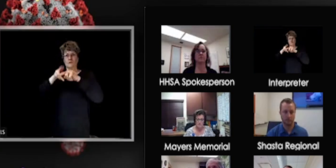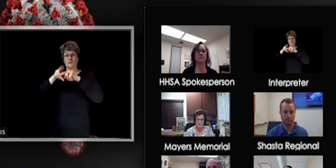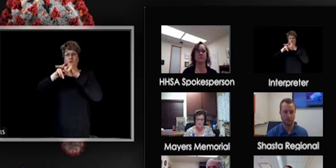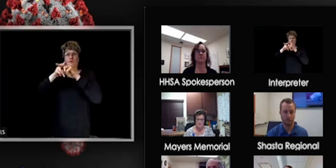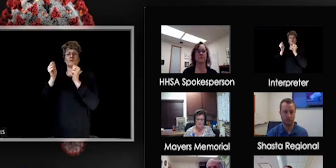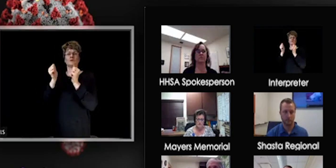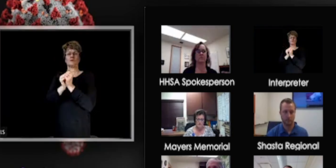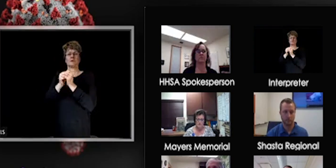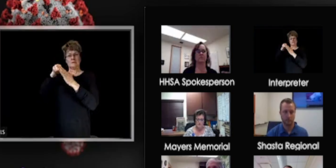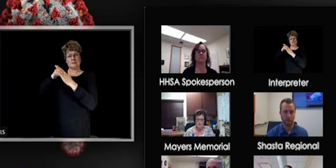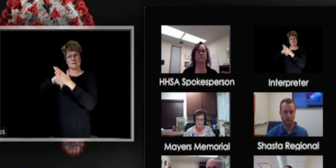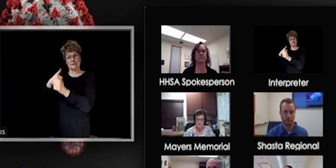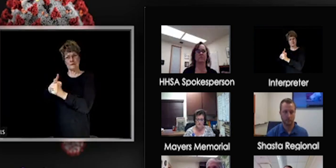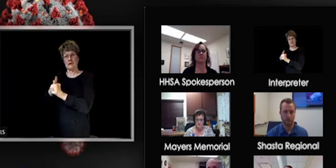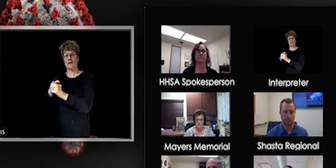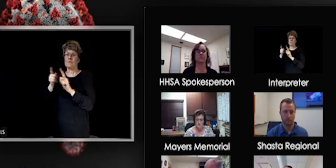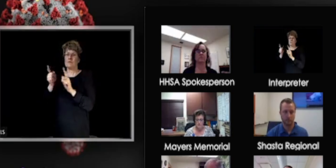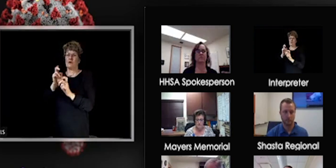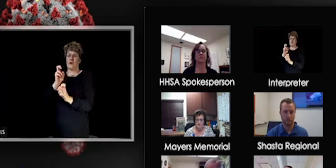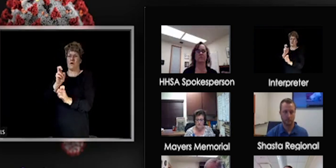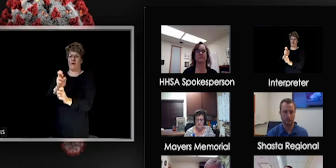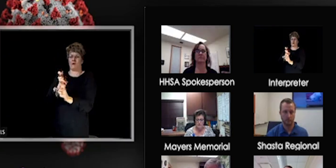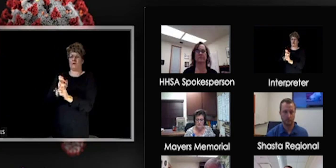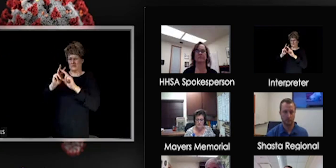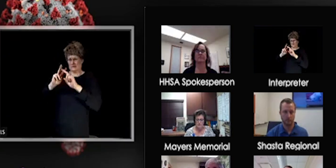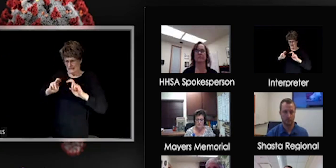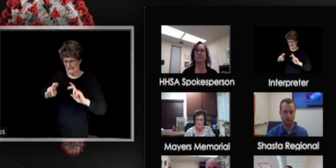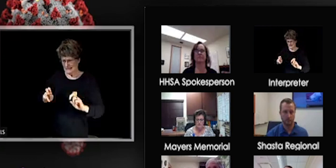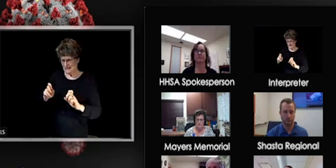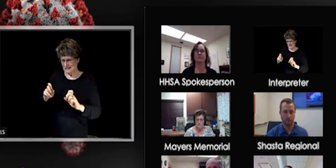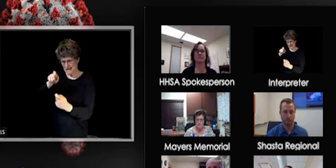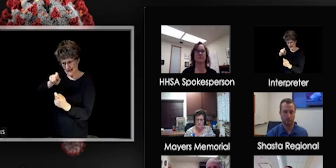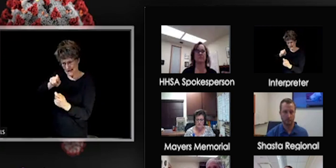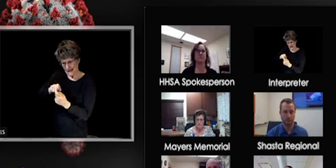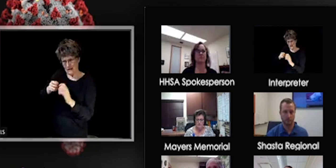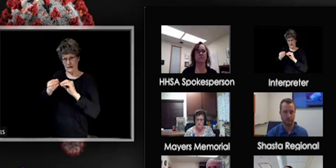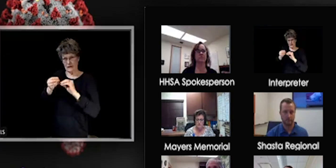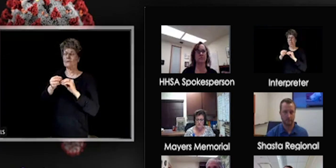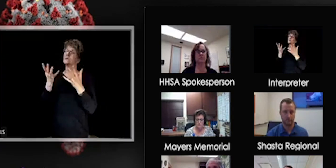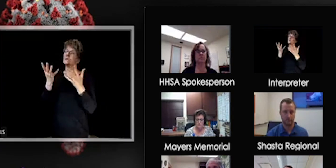it’s a little too early to say whether that is happening. So, I just wanted to kind of